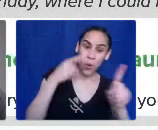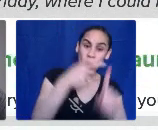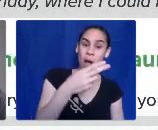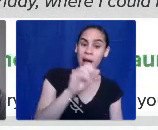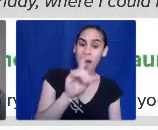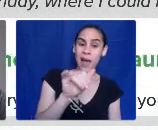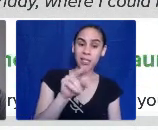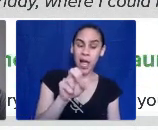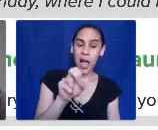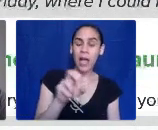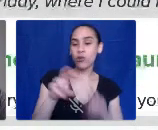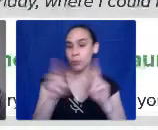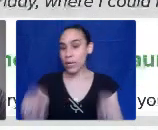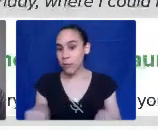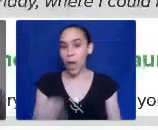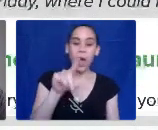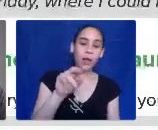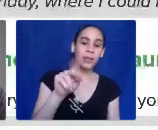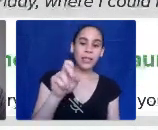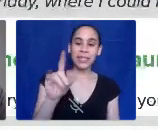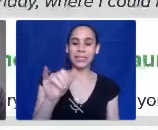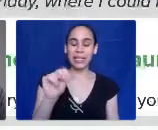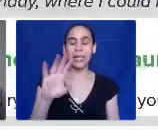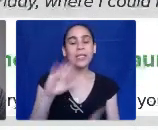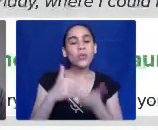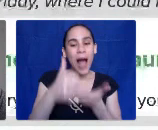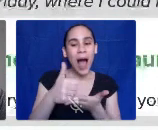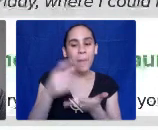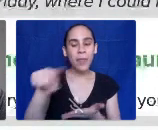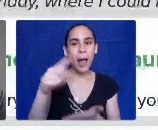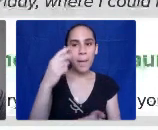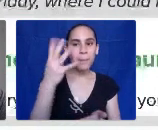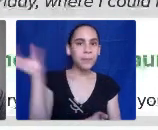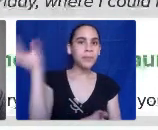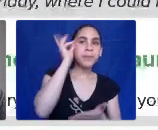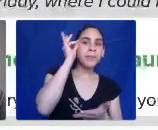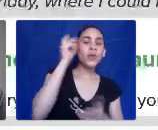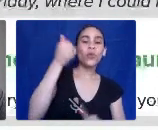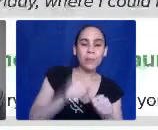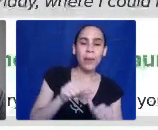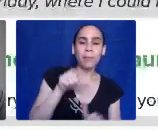or linkedin is to help you get remembered um it's it's more personal it's more unique don't focus